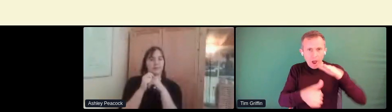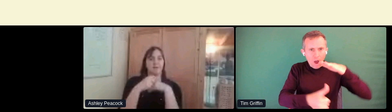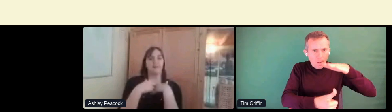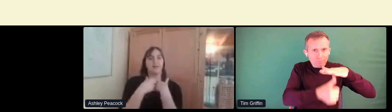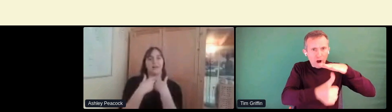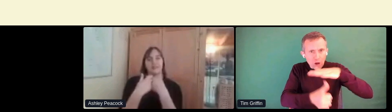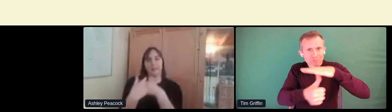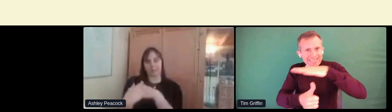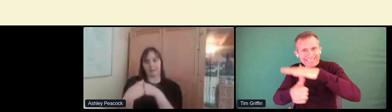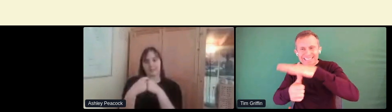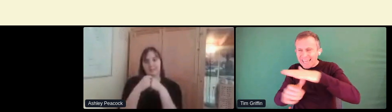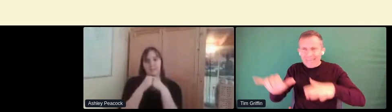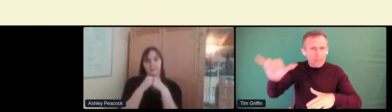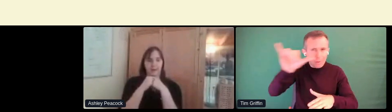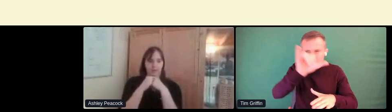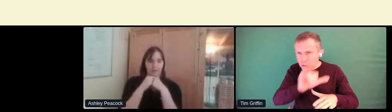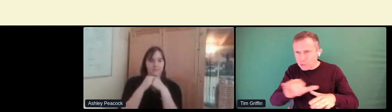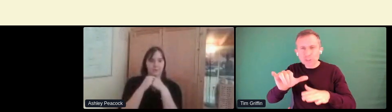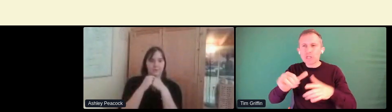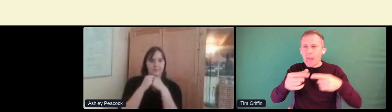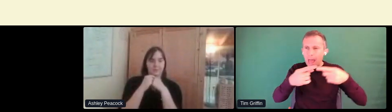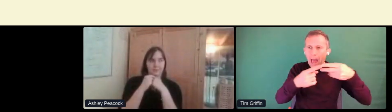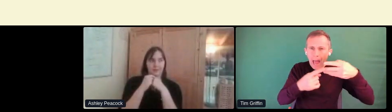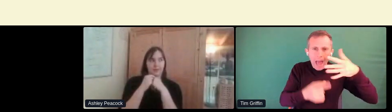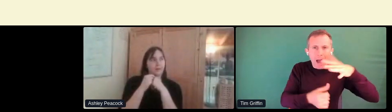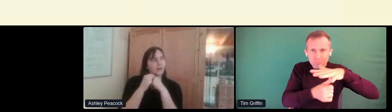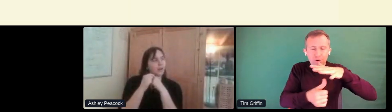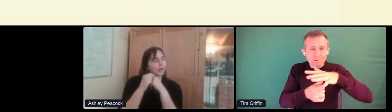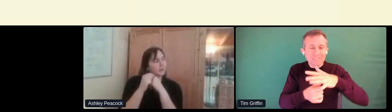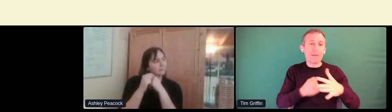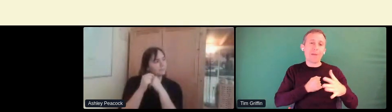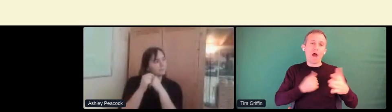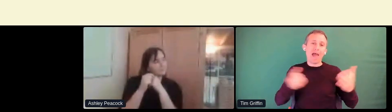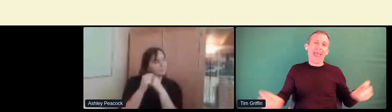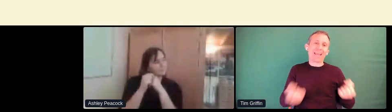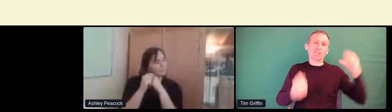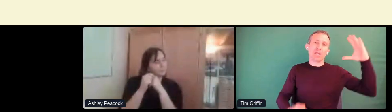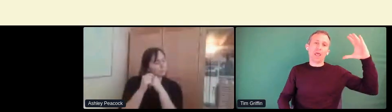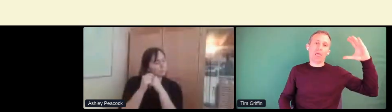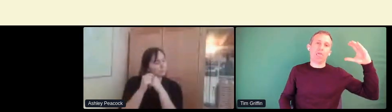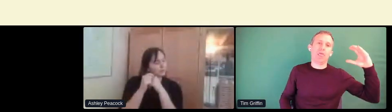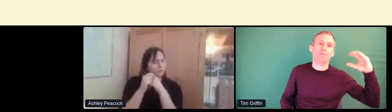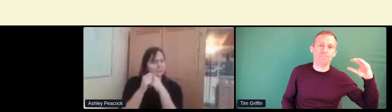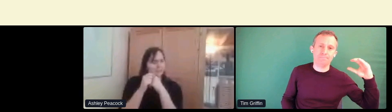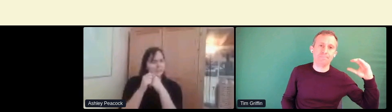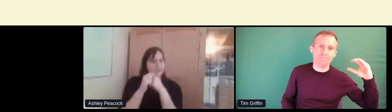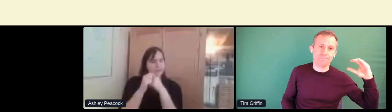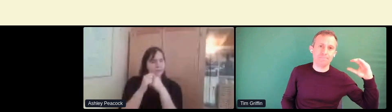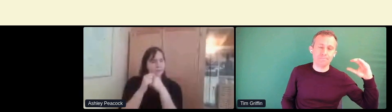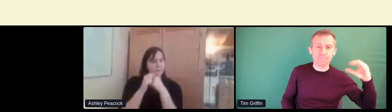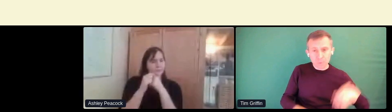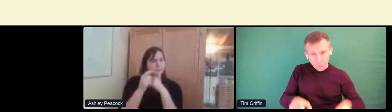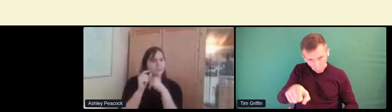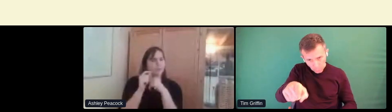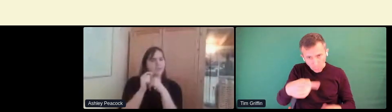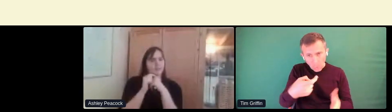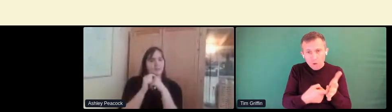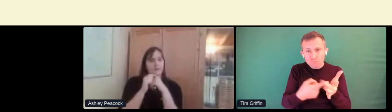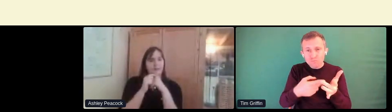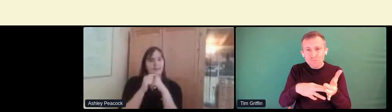and therefore takes quite a lot of spoons but yours, Rina, is more nuanced I think than that.